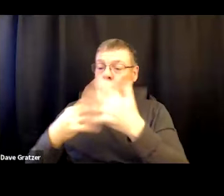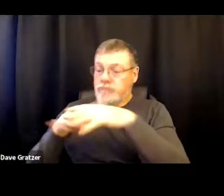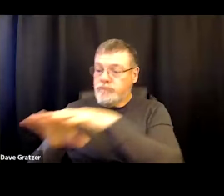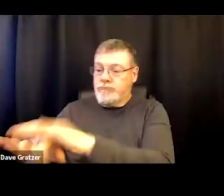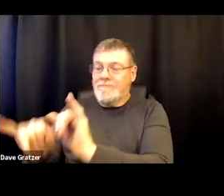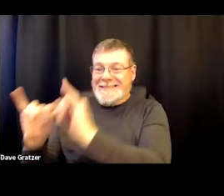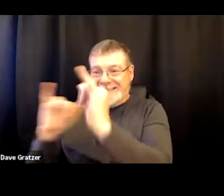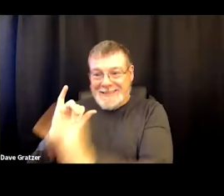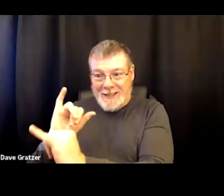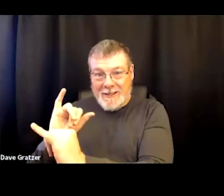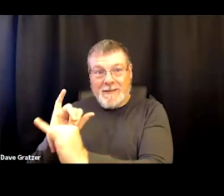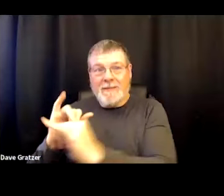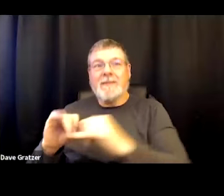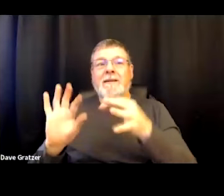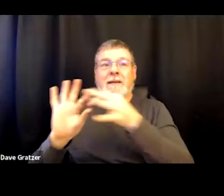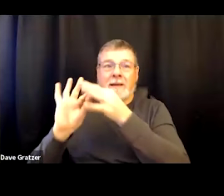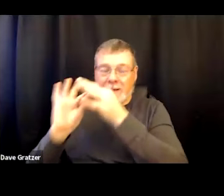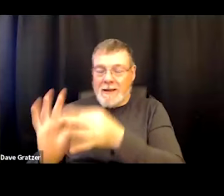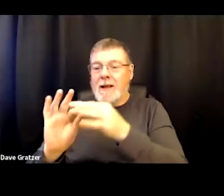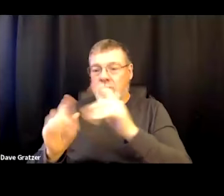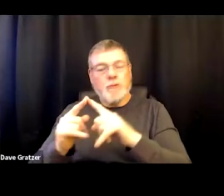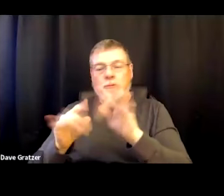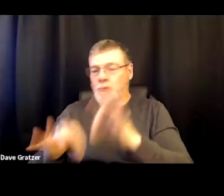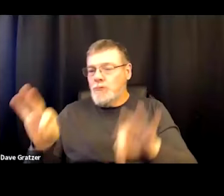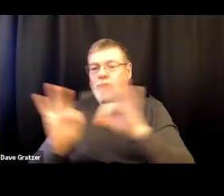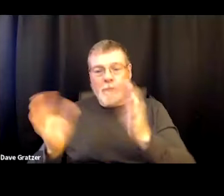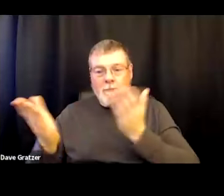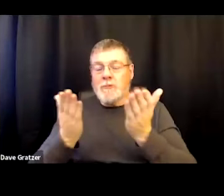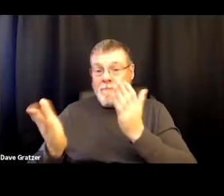and connection to critical services in the community.